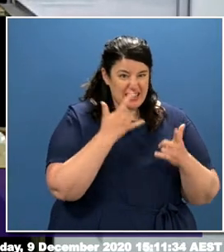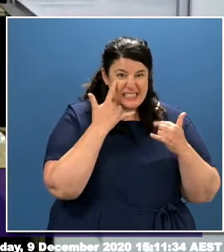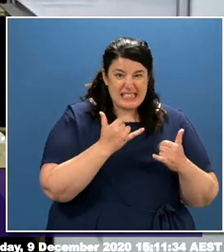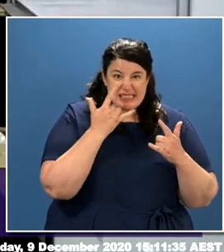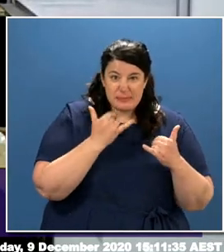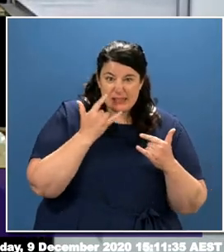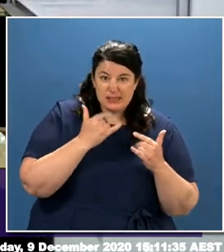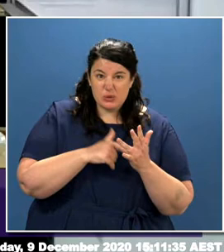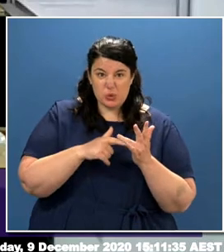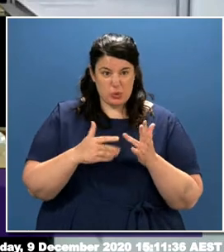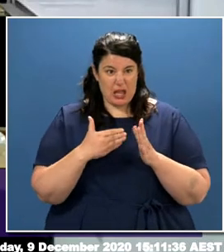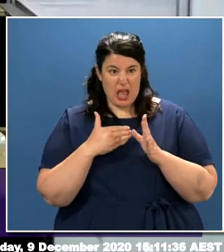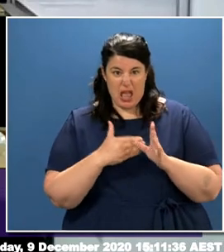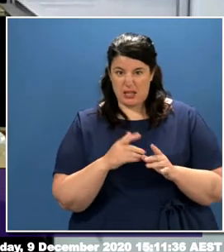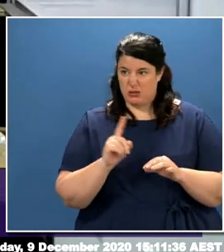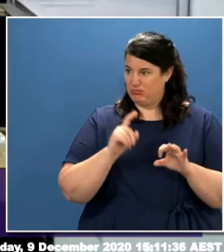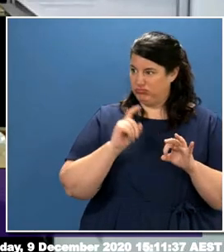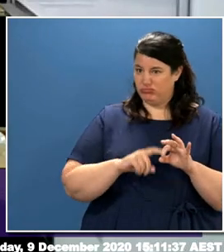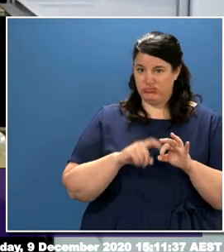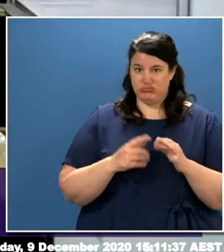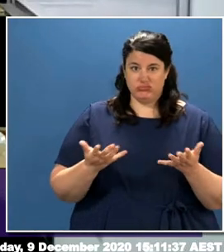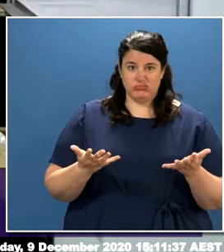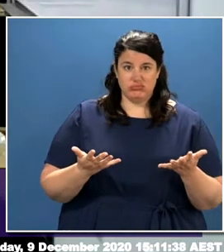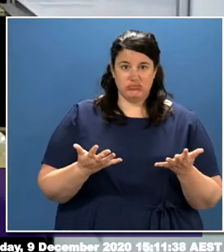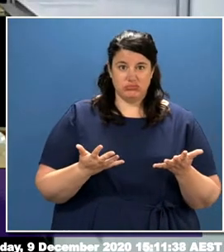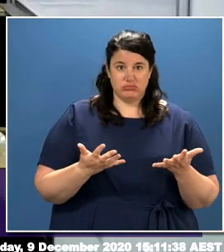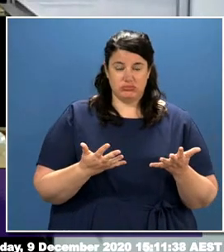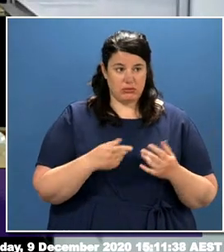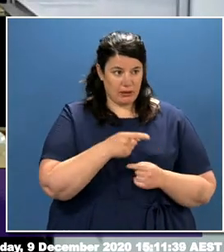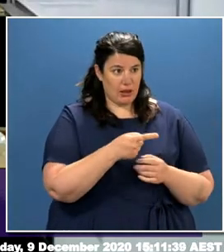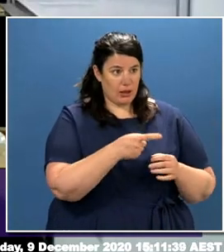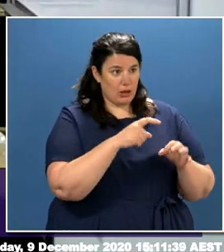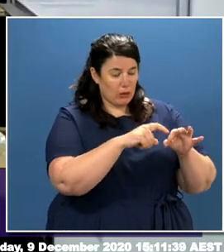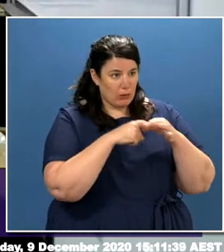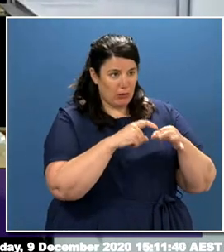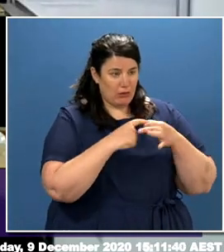to answer the questions that might be asked of the assessor, to then make a